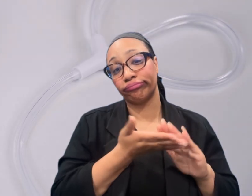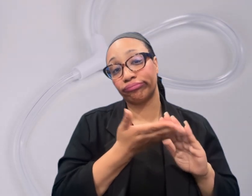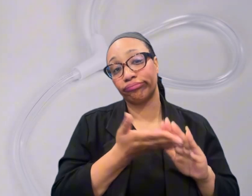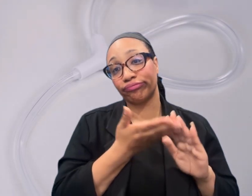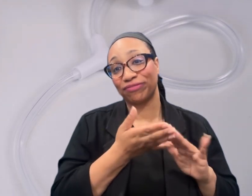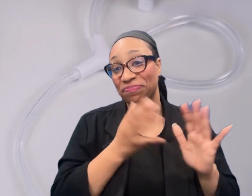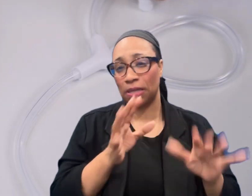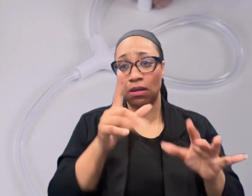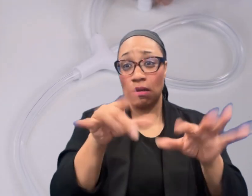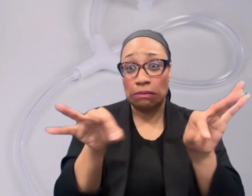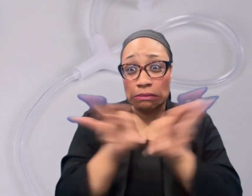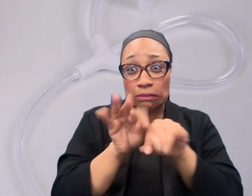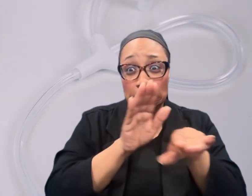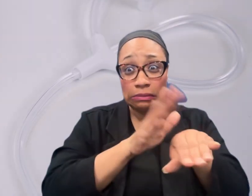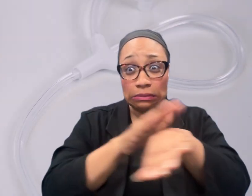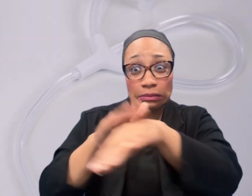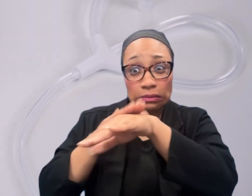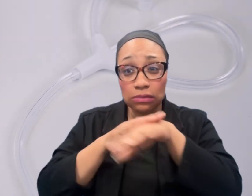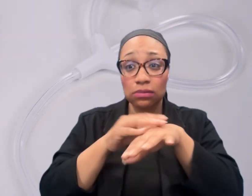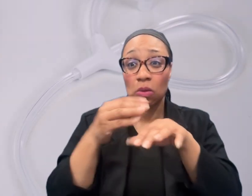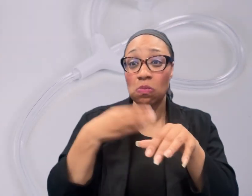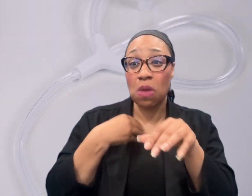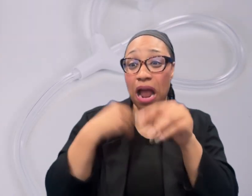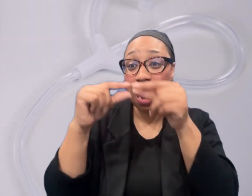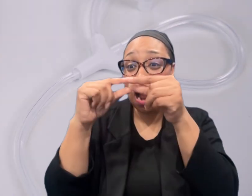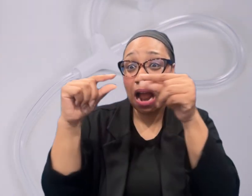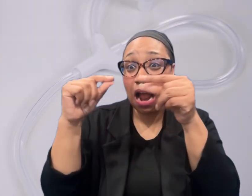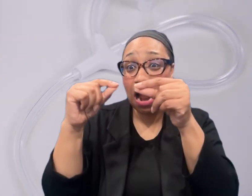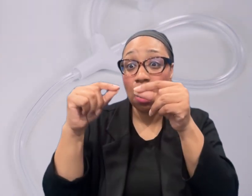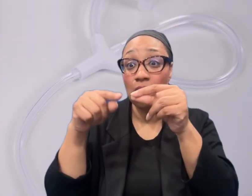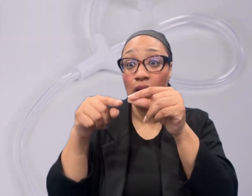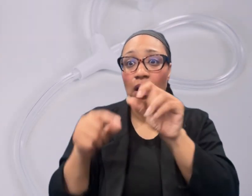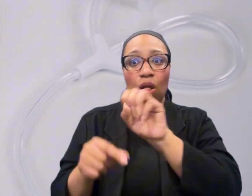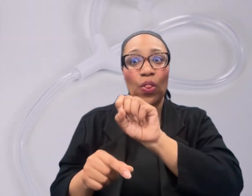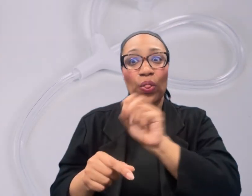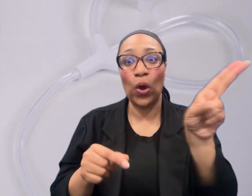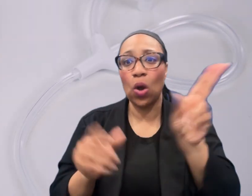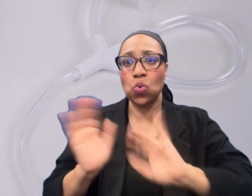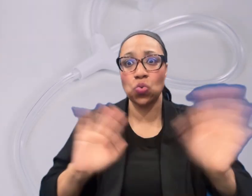make sure you don't lose this adapter because you will need it to pump double-sided next time.